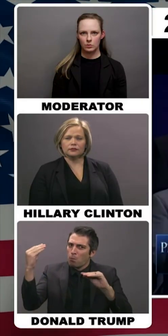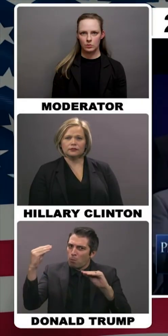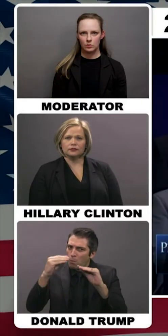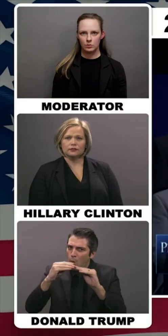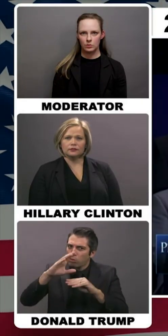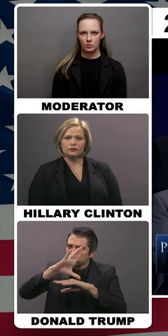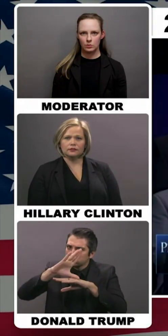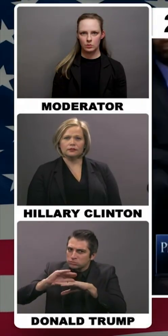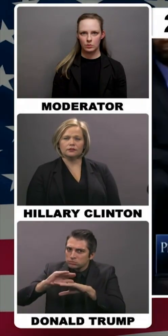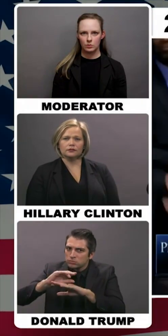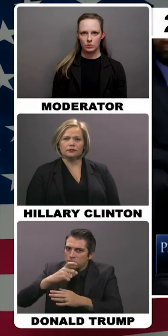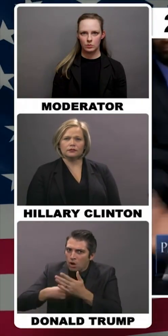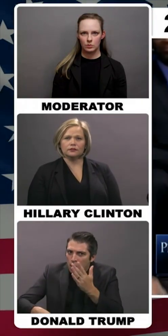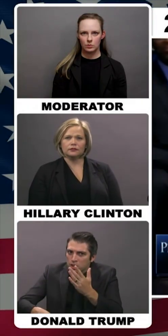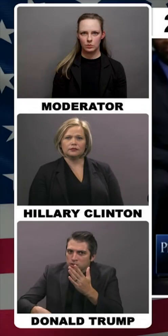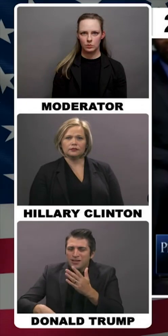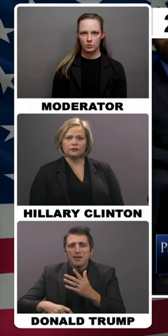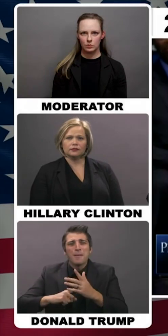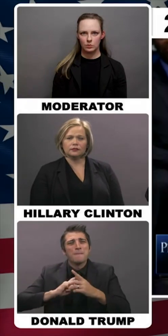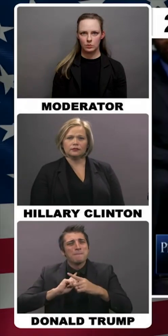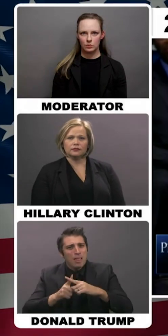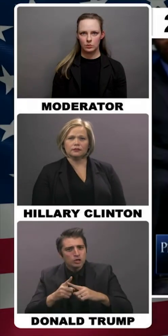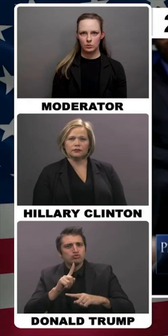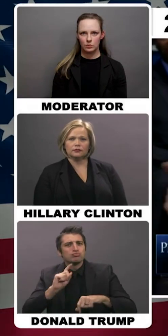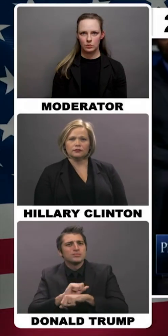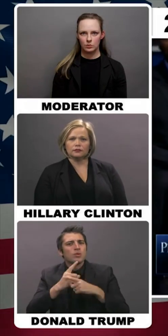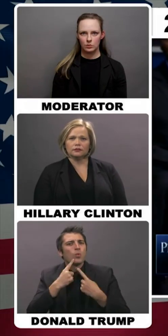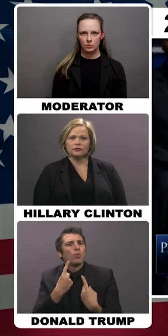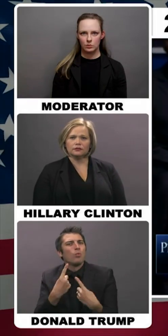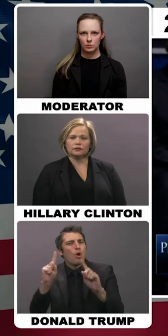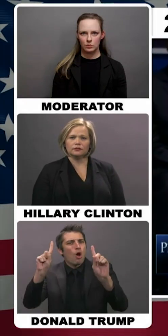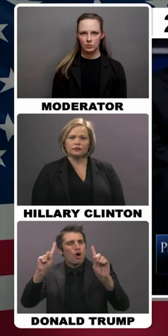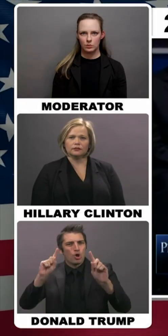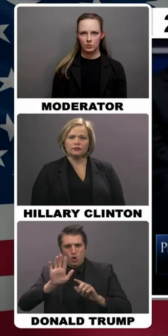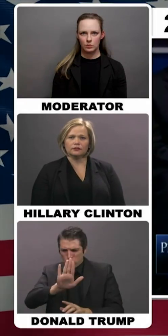where your plan can actually be tailored. We have to get rid of the lines around the state,